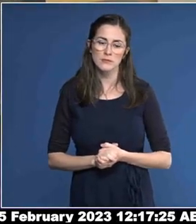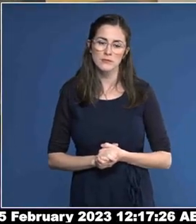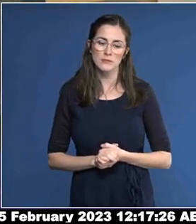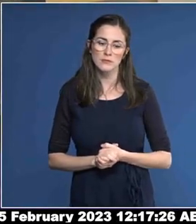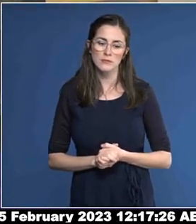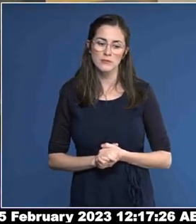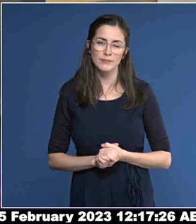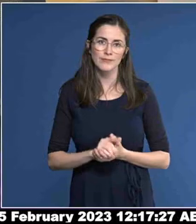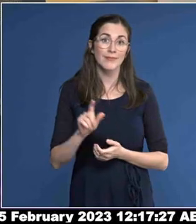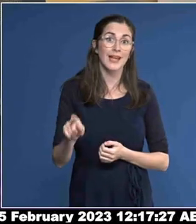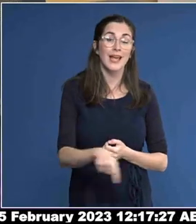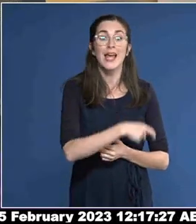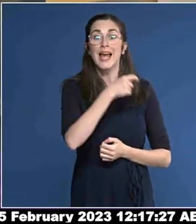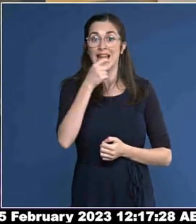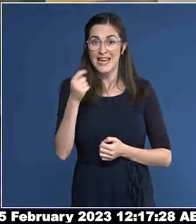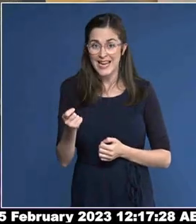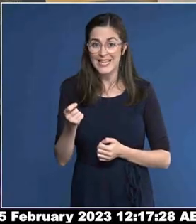to talk about around corporate governance - is that: